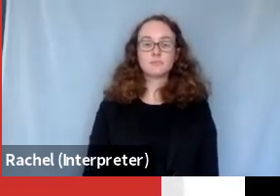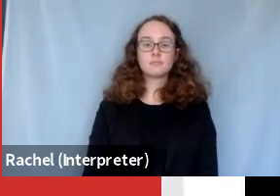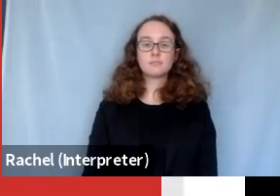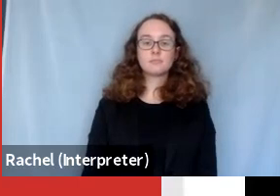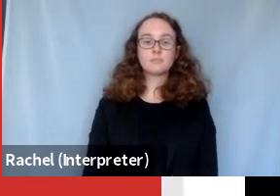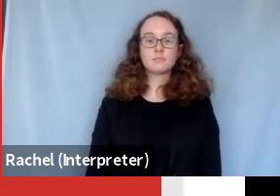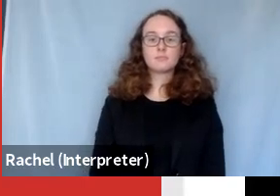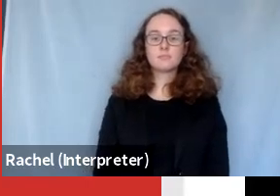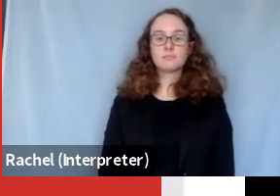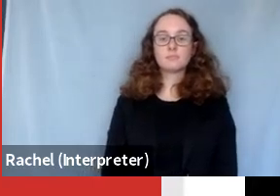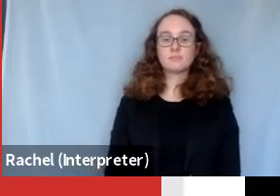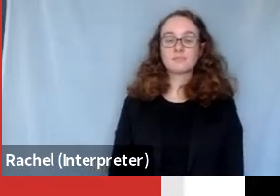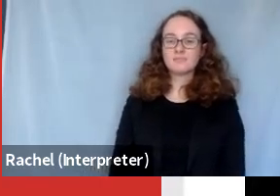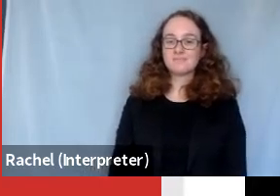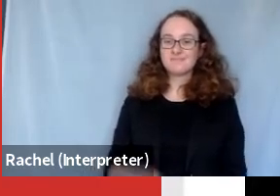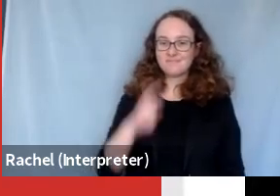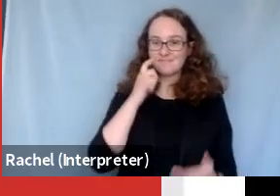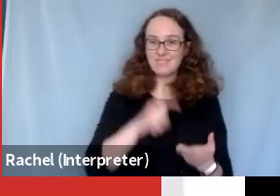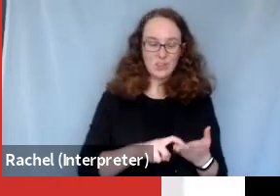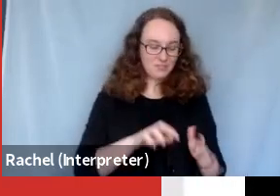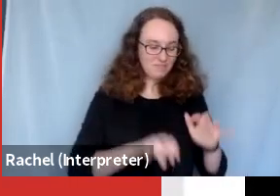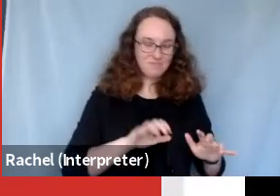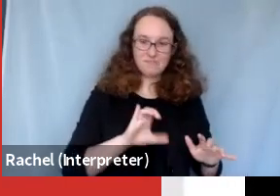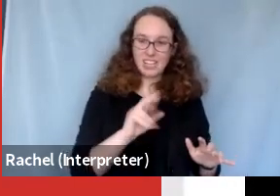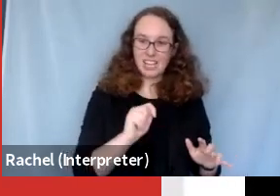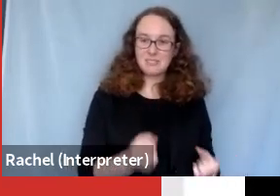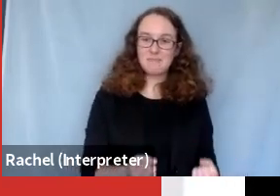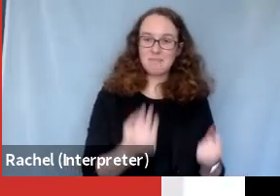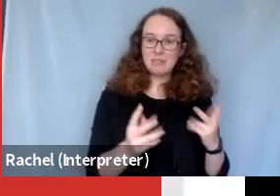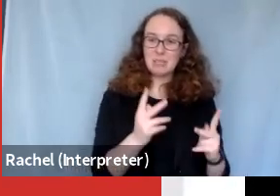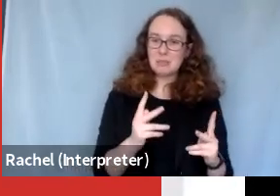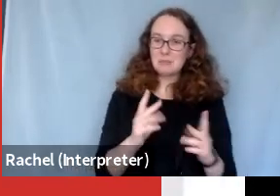We have lots of thank yous in the chat room. Ah, good